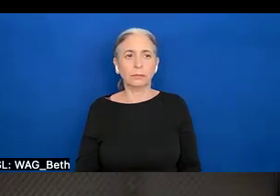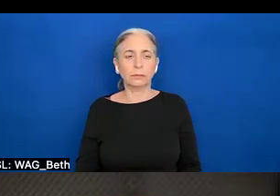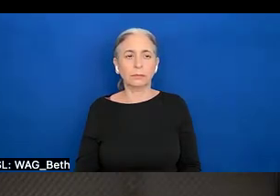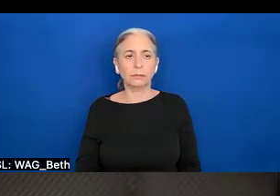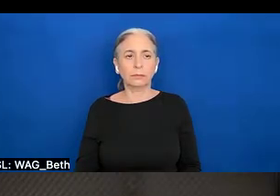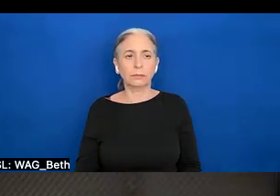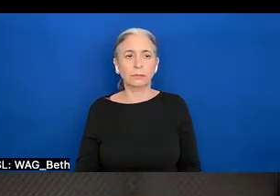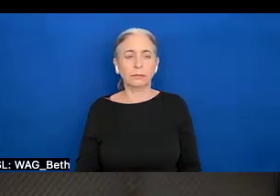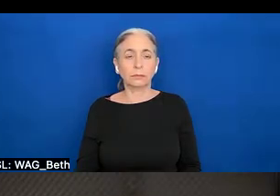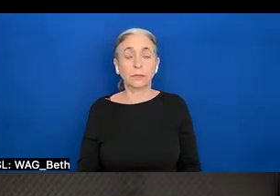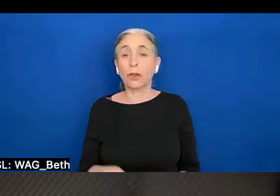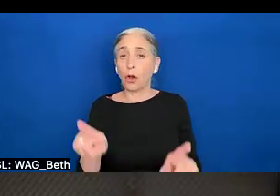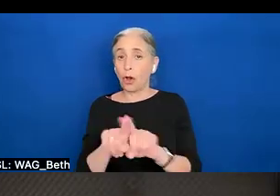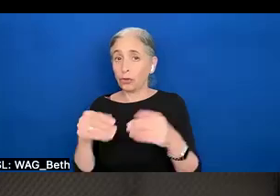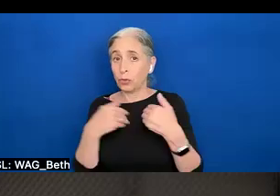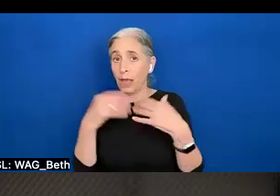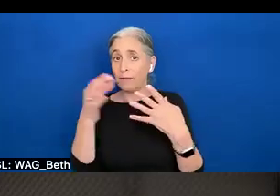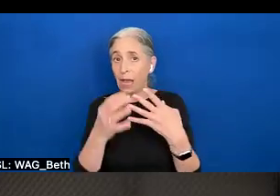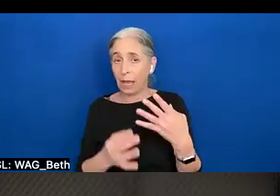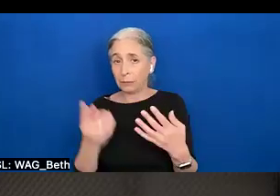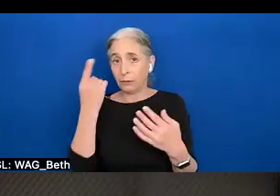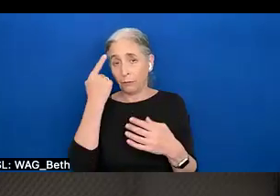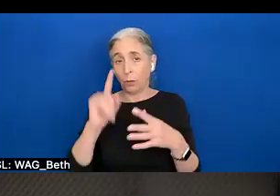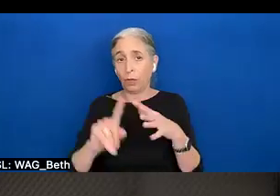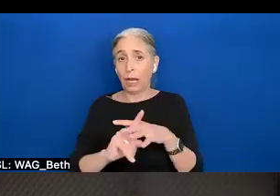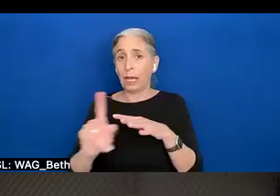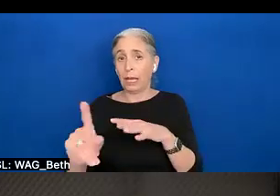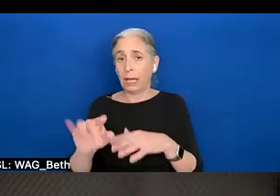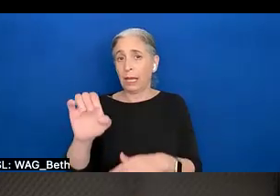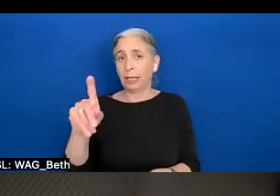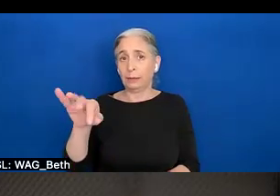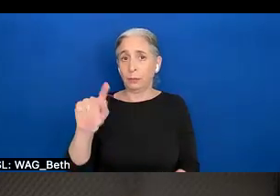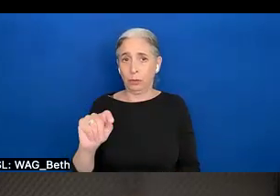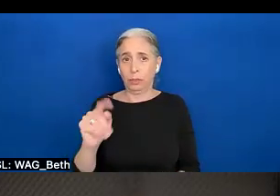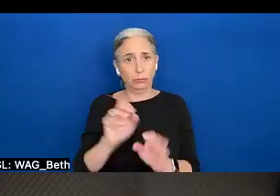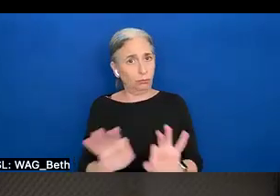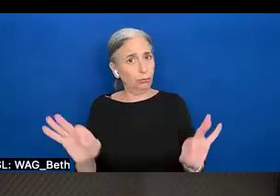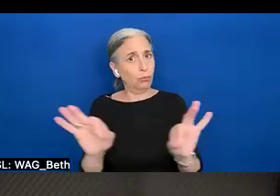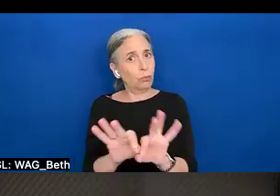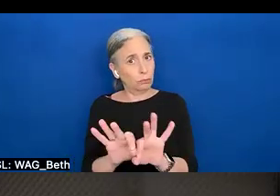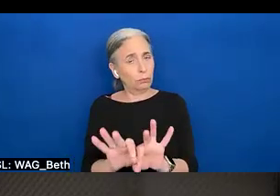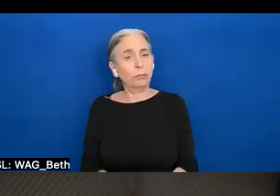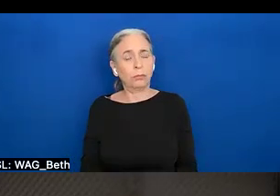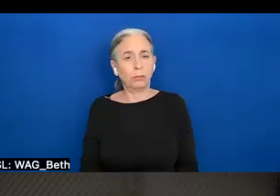There is also an option during export, a very important